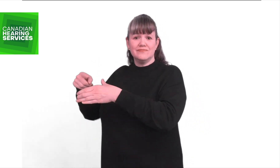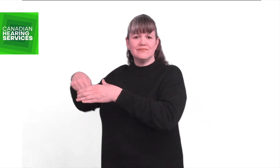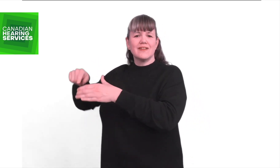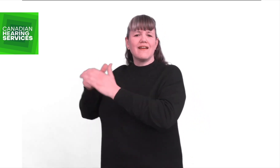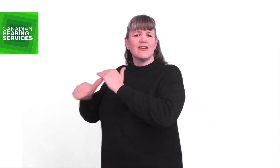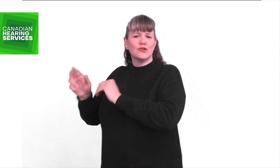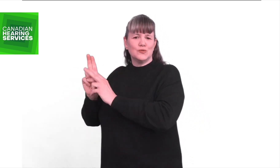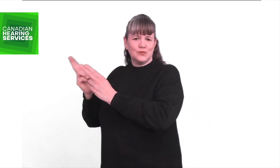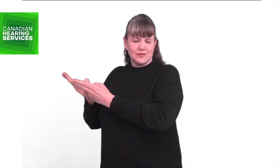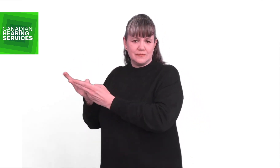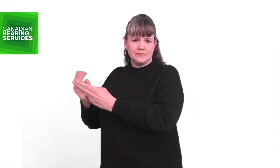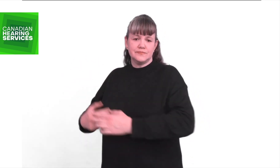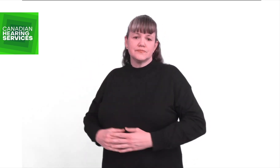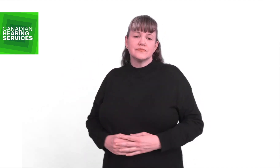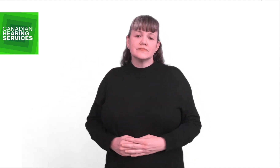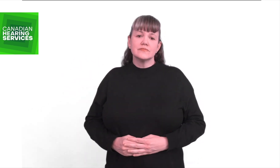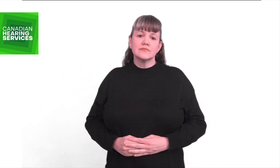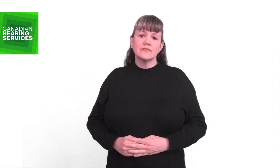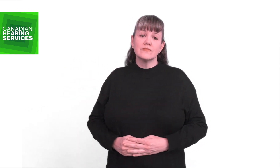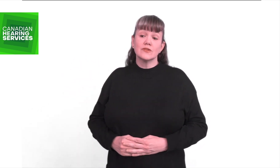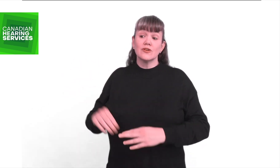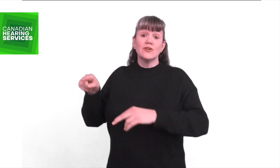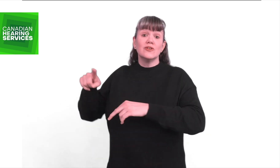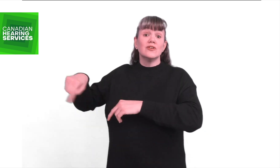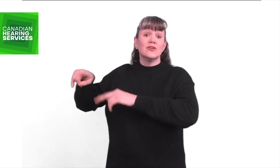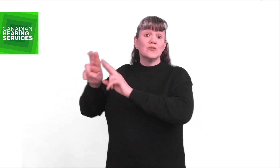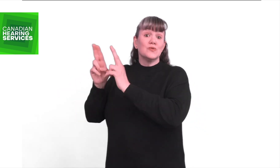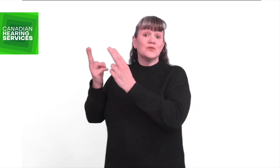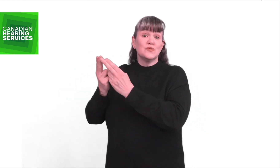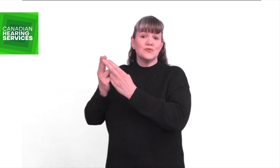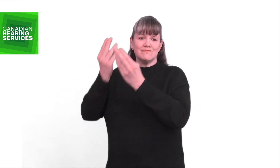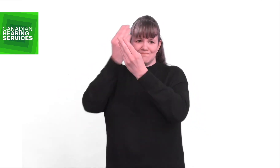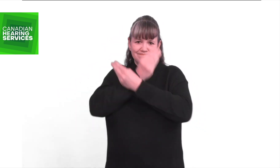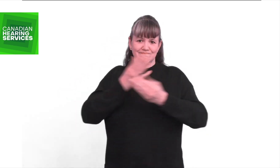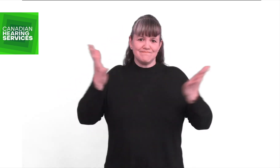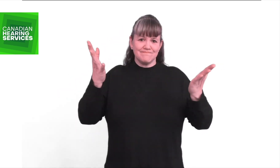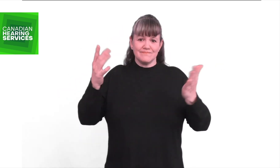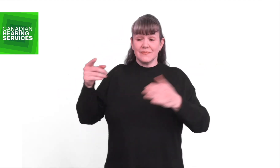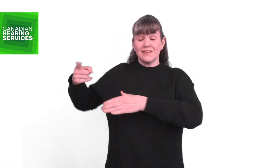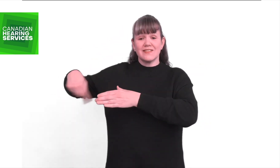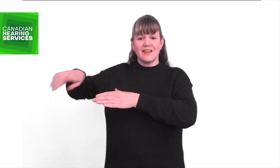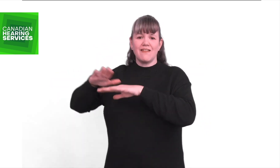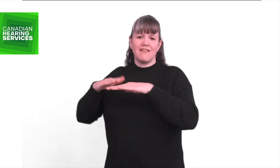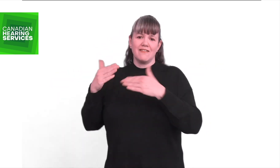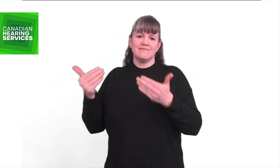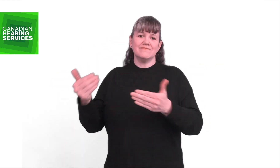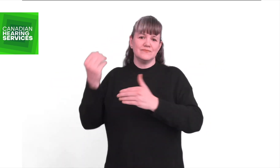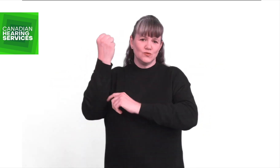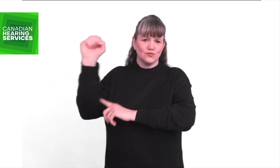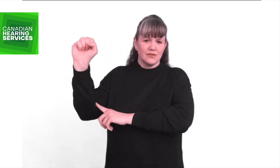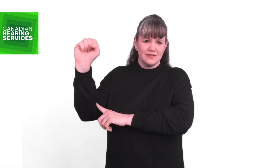of the union. The union has announced that they are going on strike.